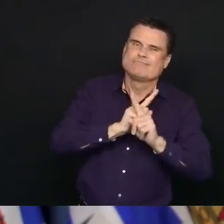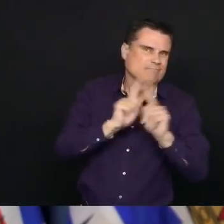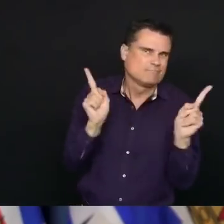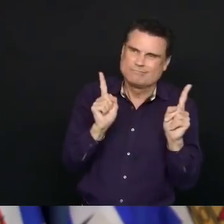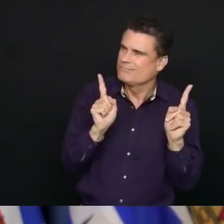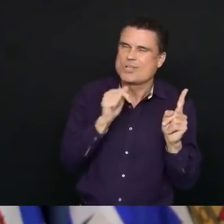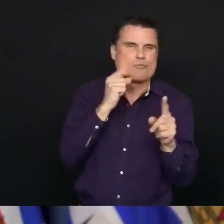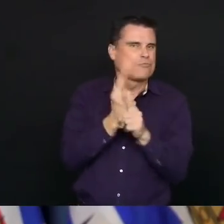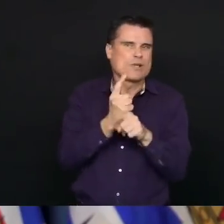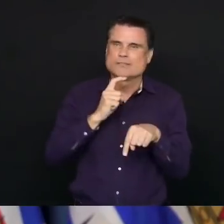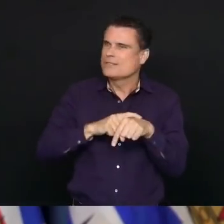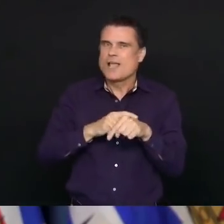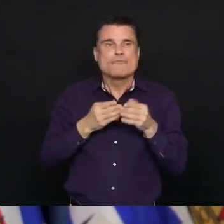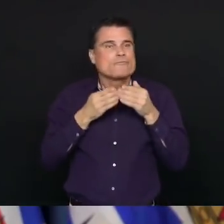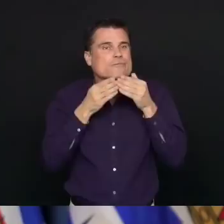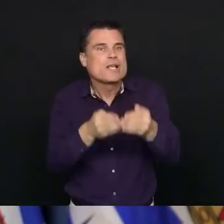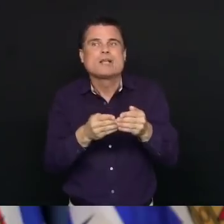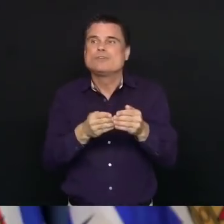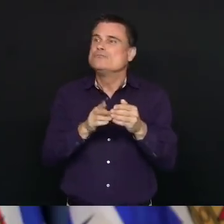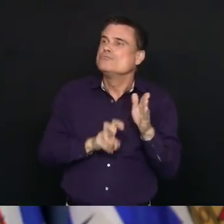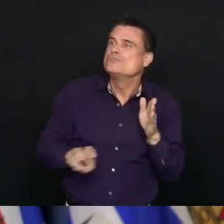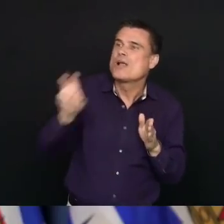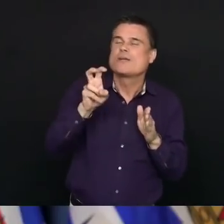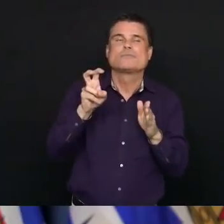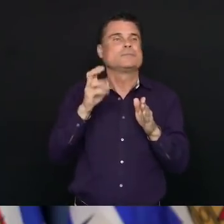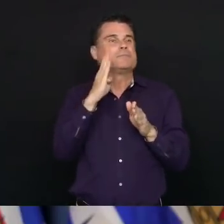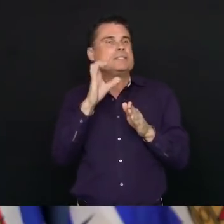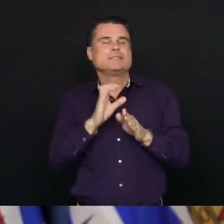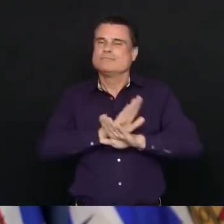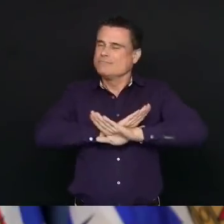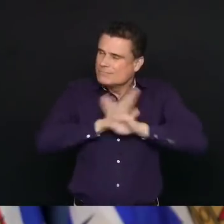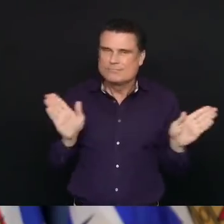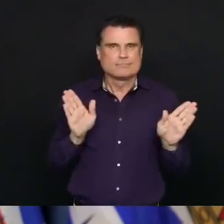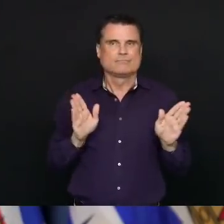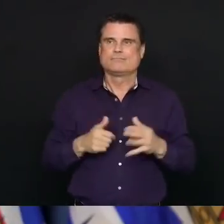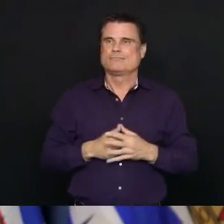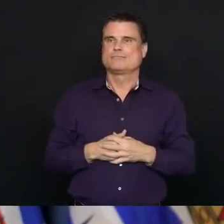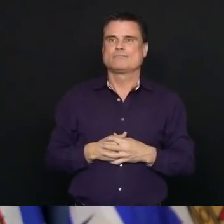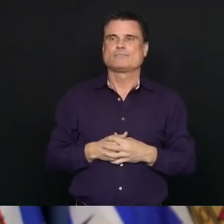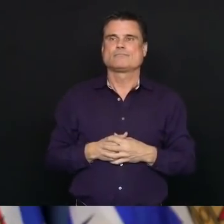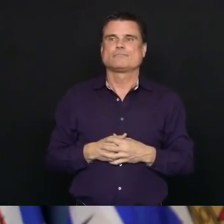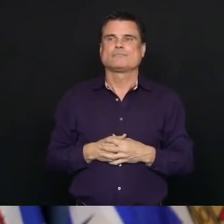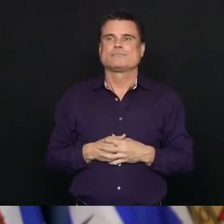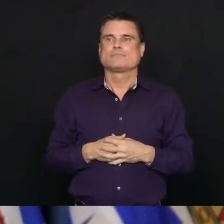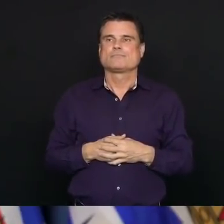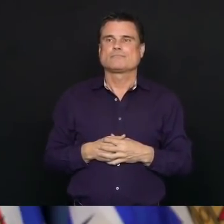This is a time to get all in. For one another. For the ones we love and for the ones we